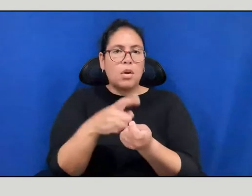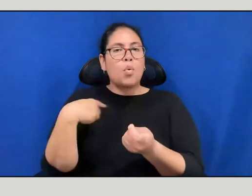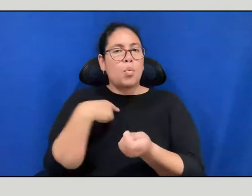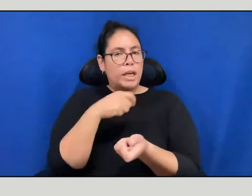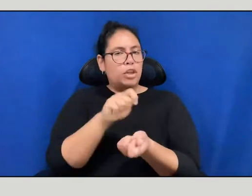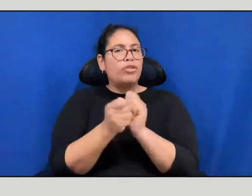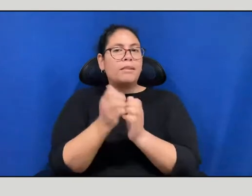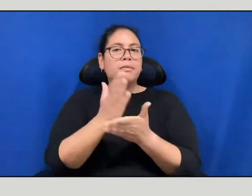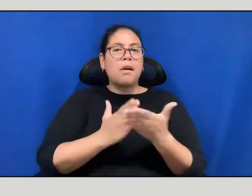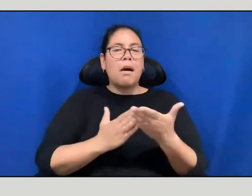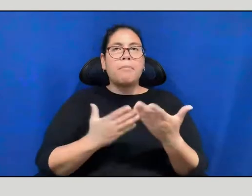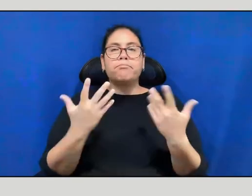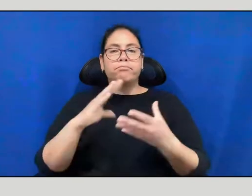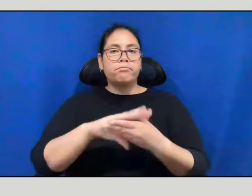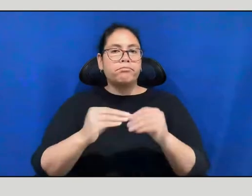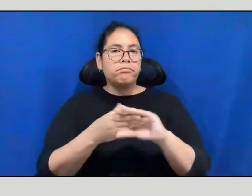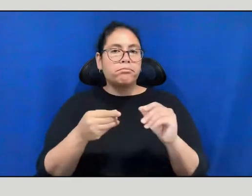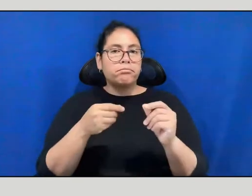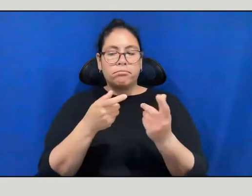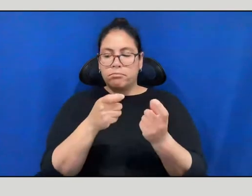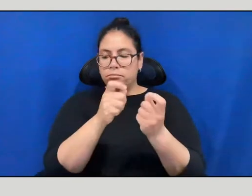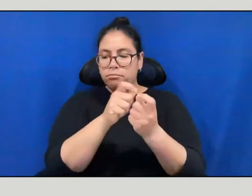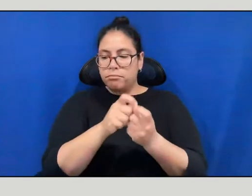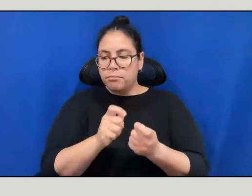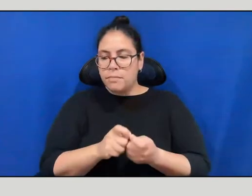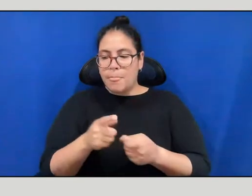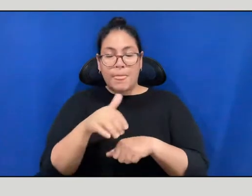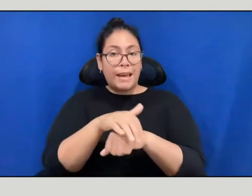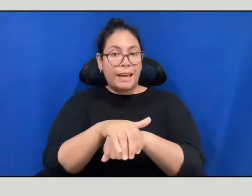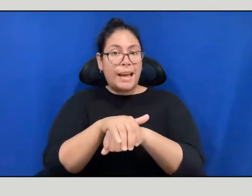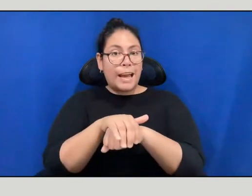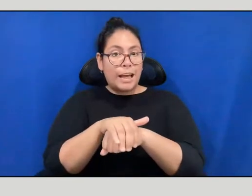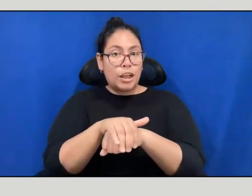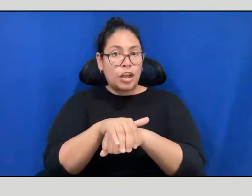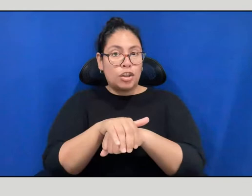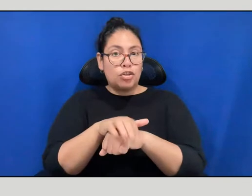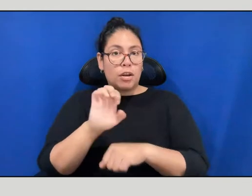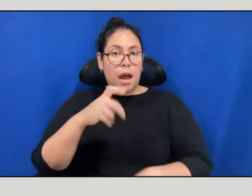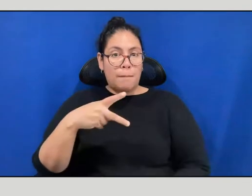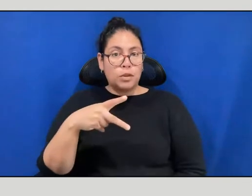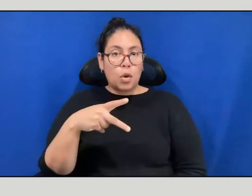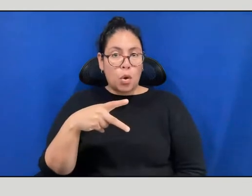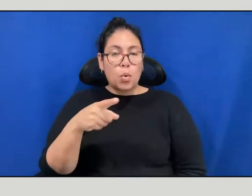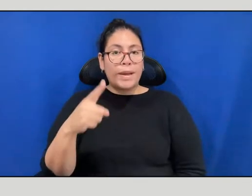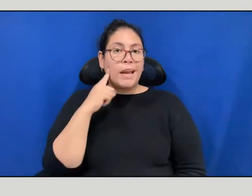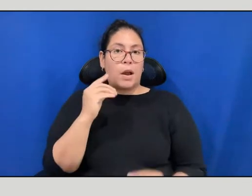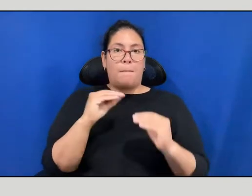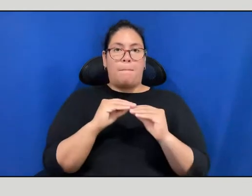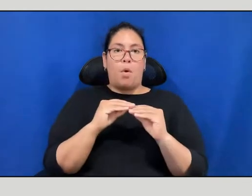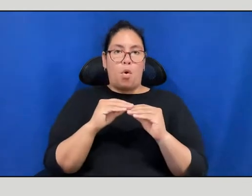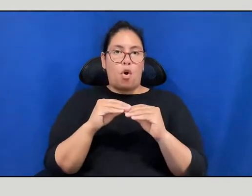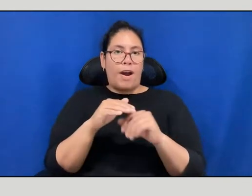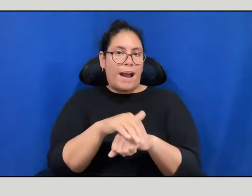The English episode, you hear more English and we paraphrase some of the Spanish and vice versa,